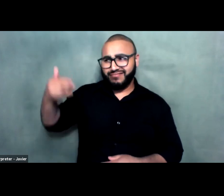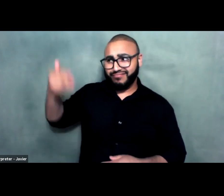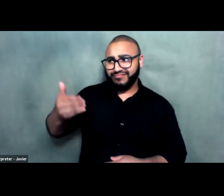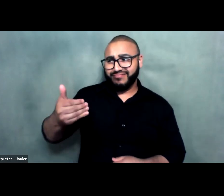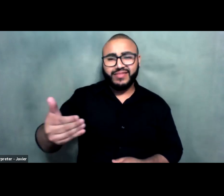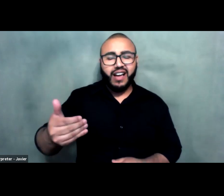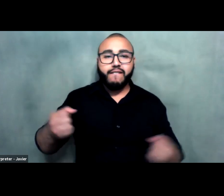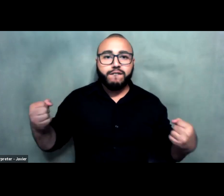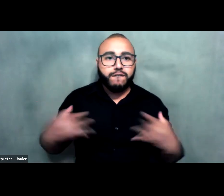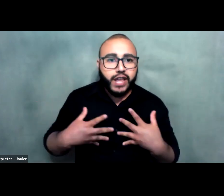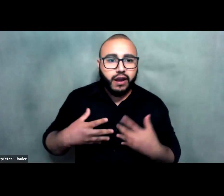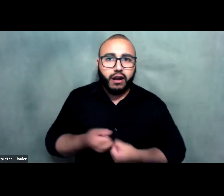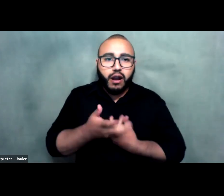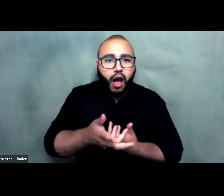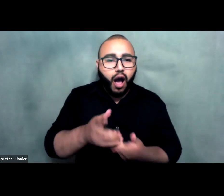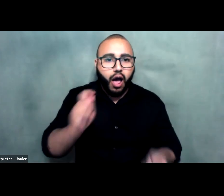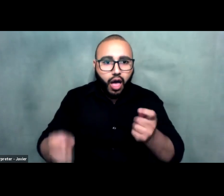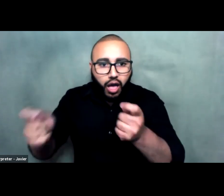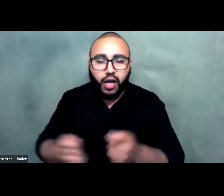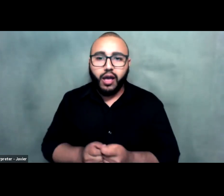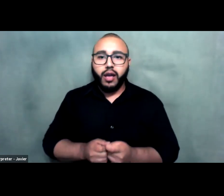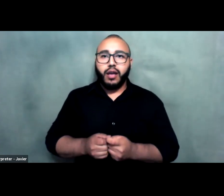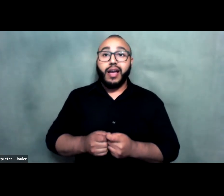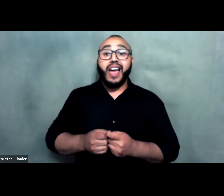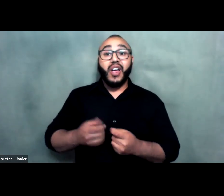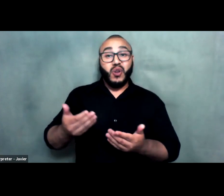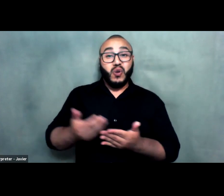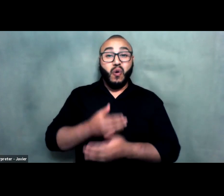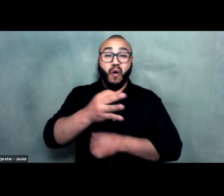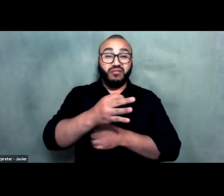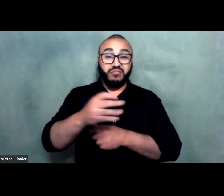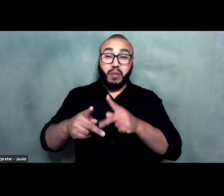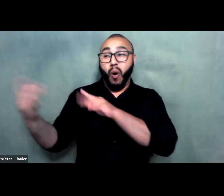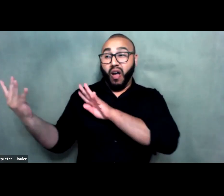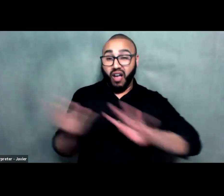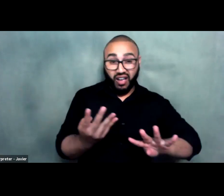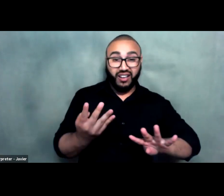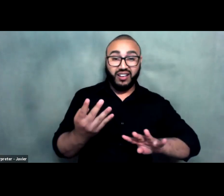fear, hysteria over newcomers coming to this country. Today, Paul will try to move us away